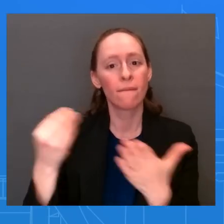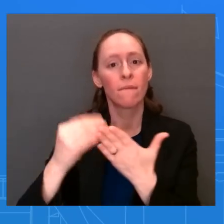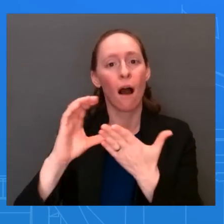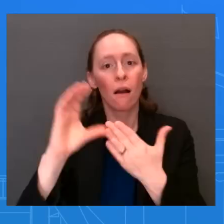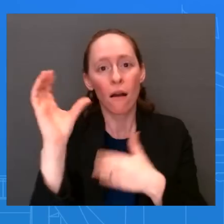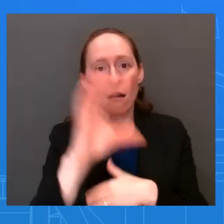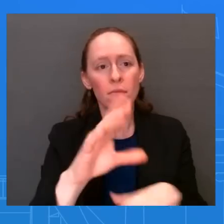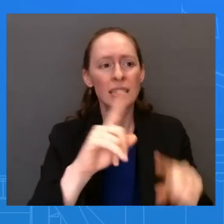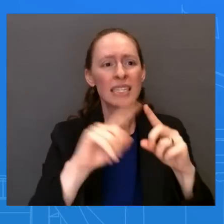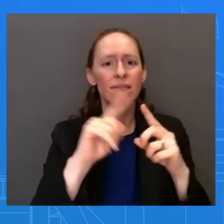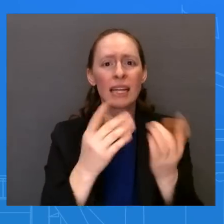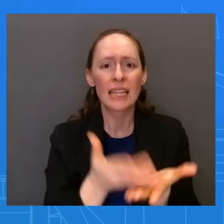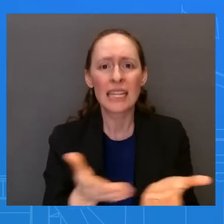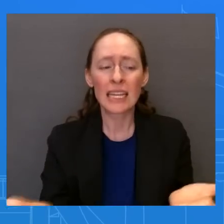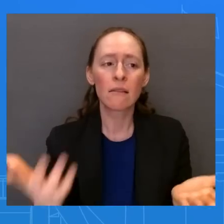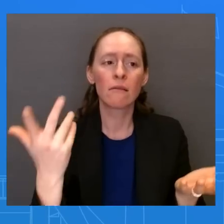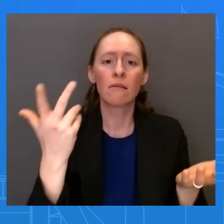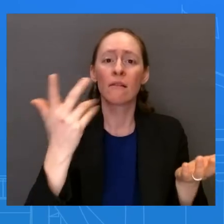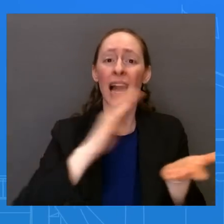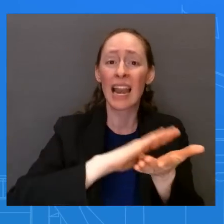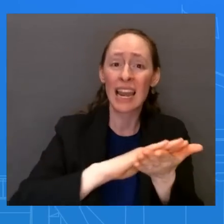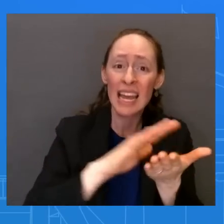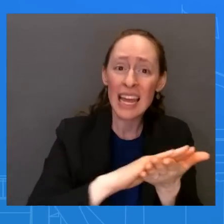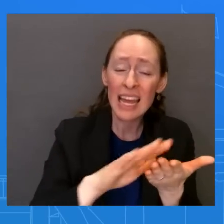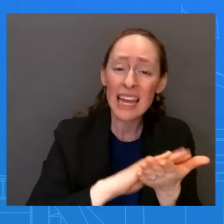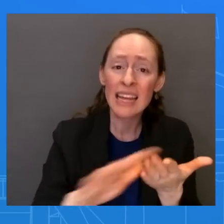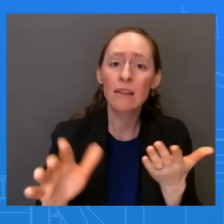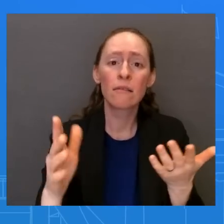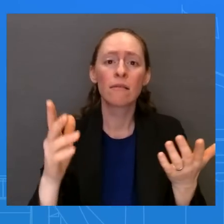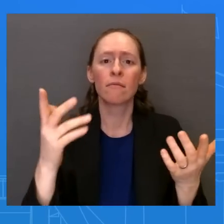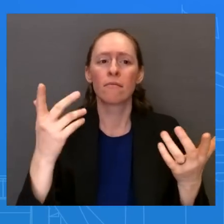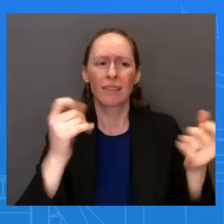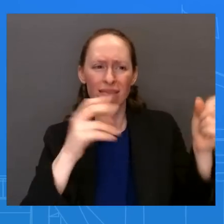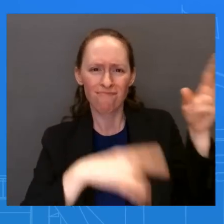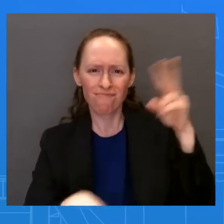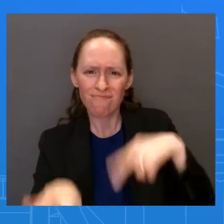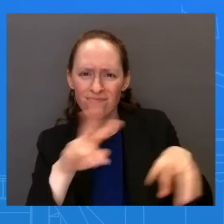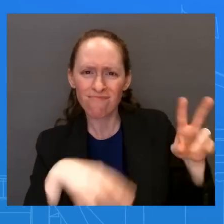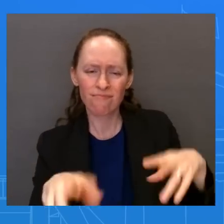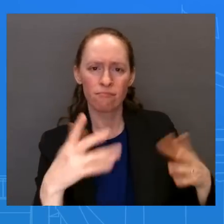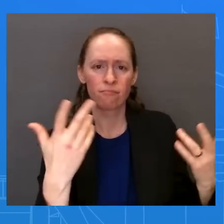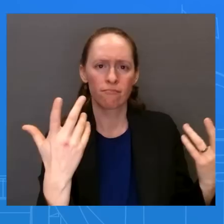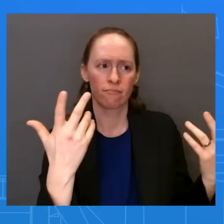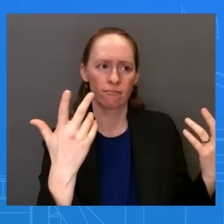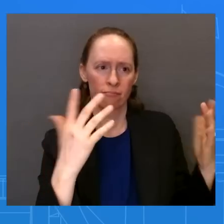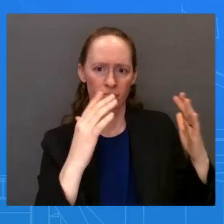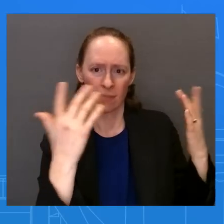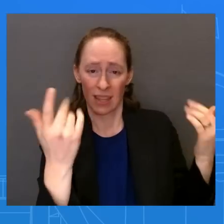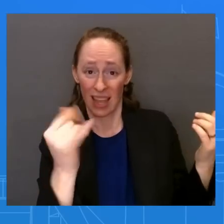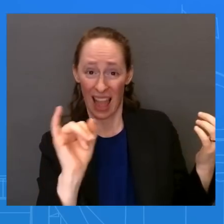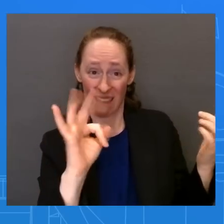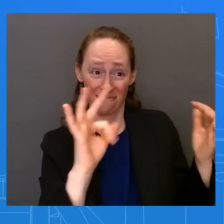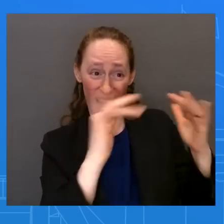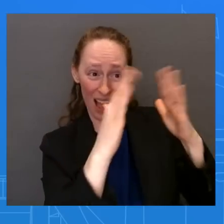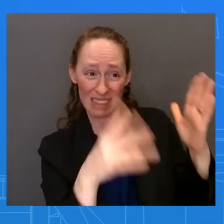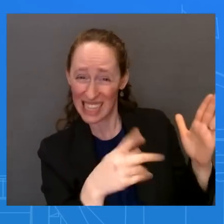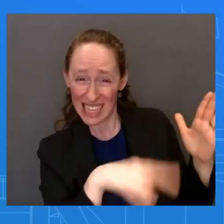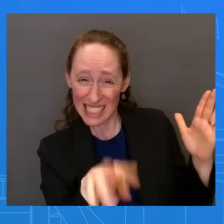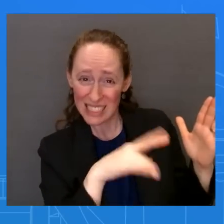whose homes have been damaged or destroyed by the storm. And we have -- over 500 FEMA and other federal personnel